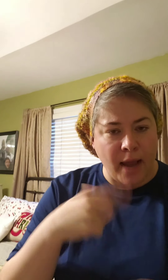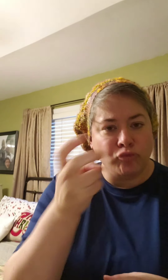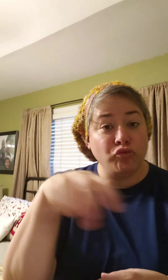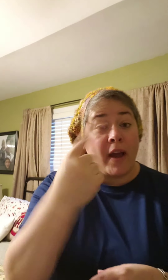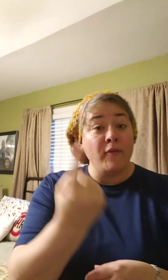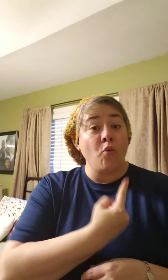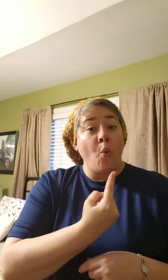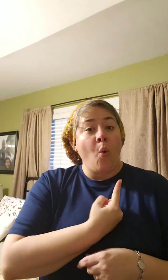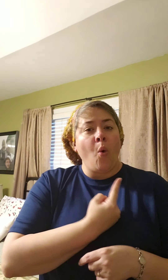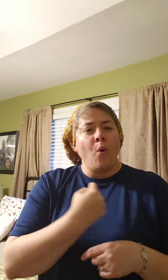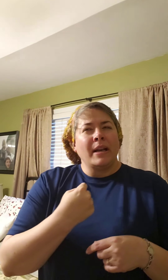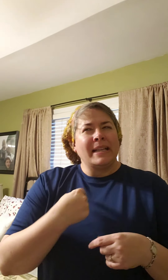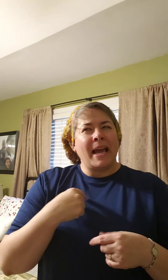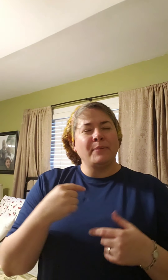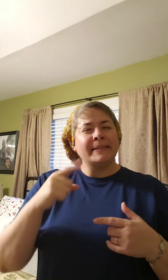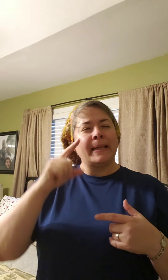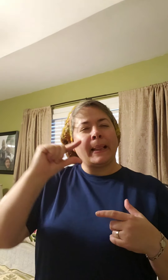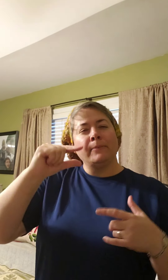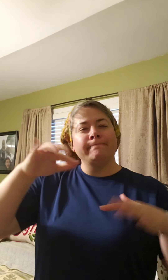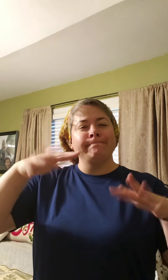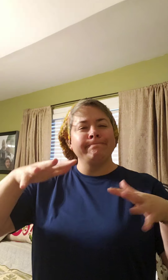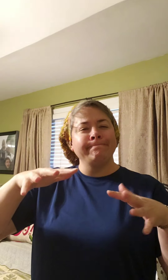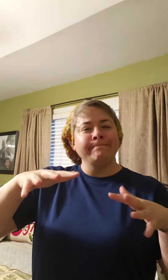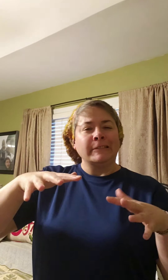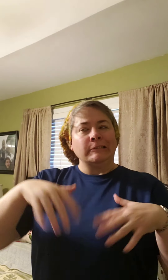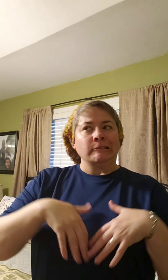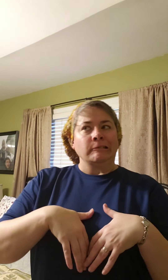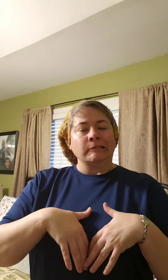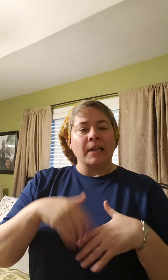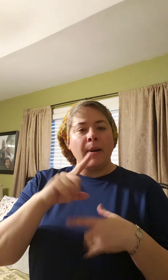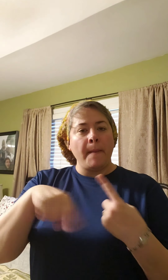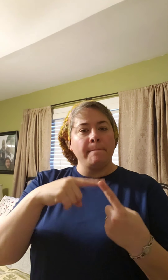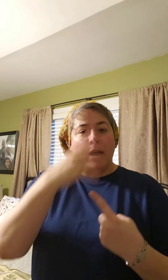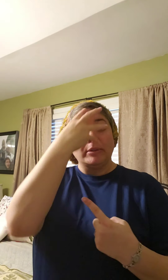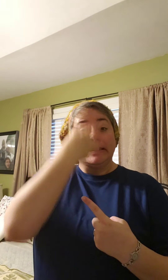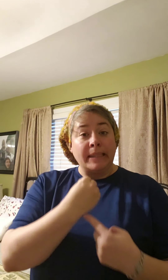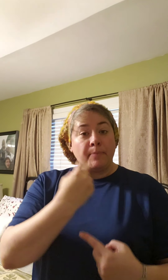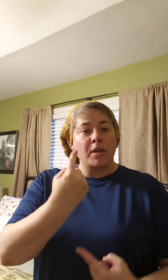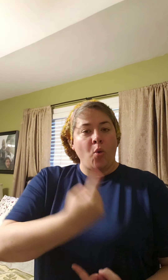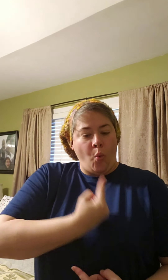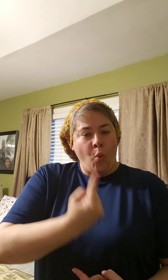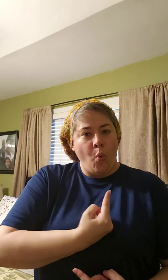Recently, I traveled solo and was a little anxious about sleeping alone.